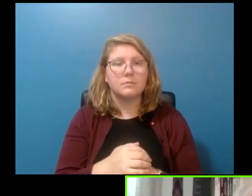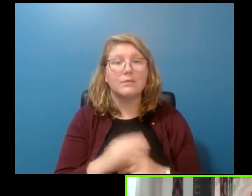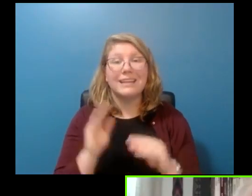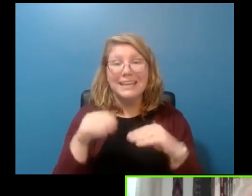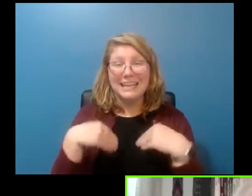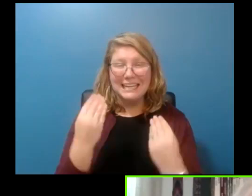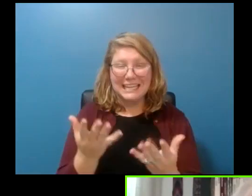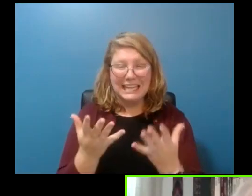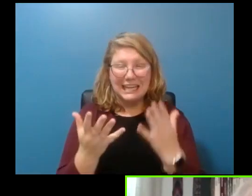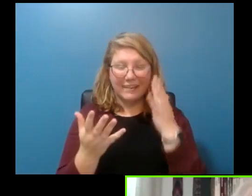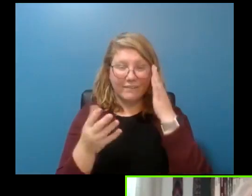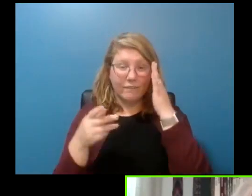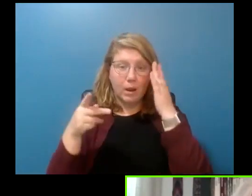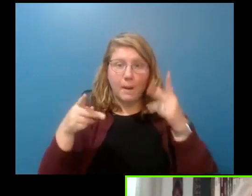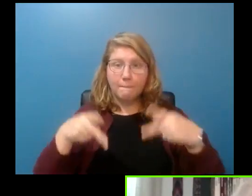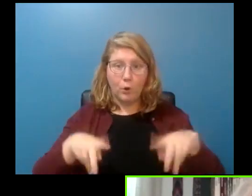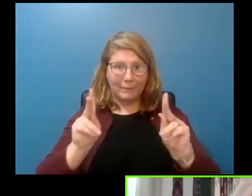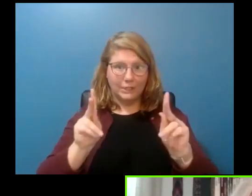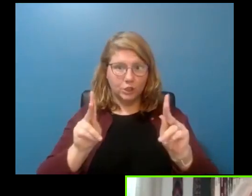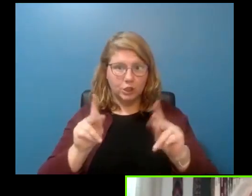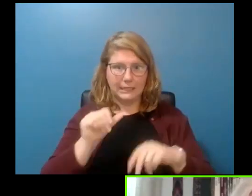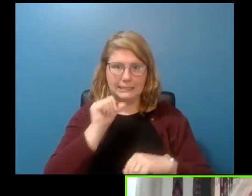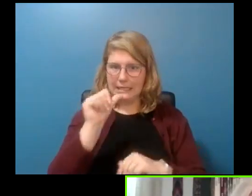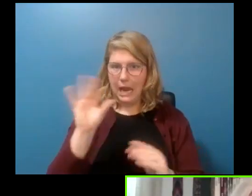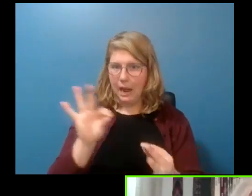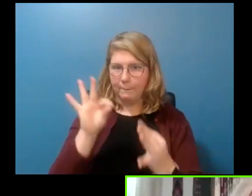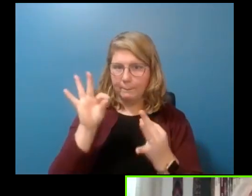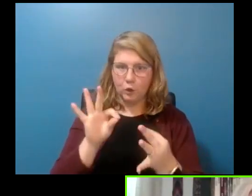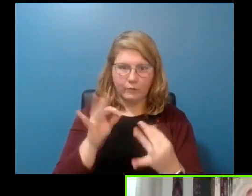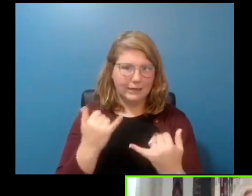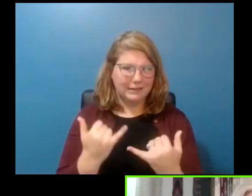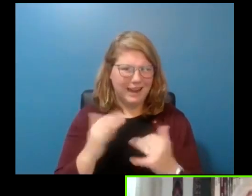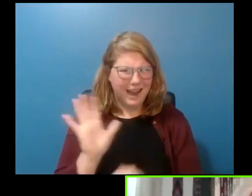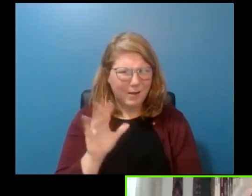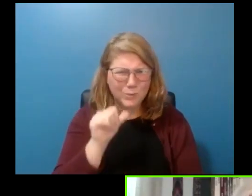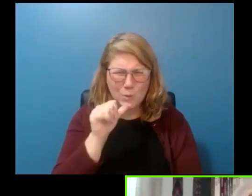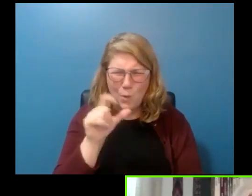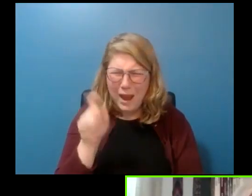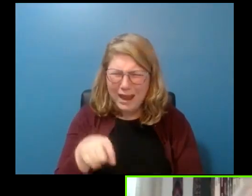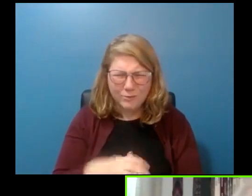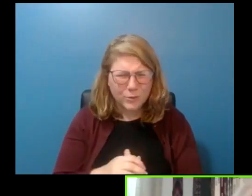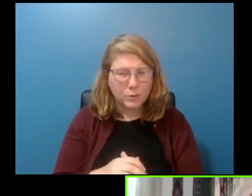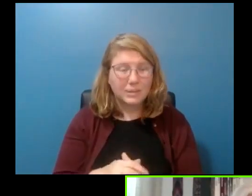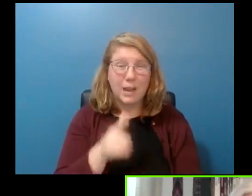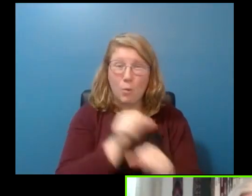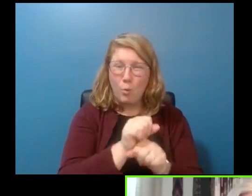really need to bring in more fruits and vegetables to our diet.